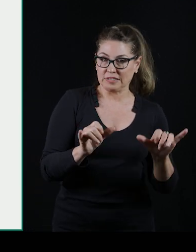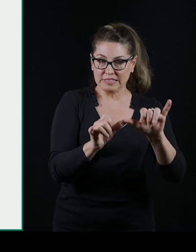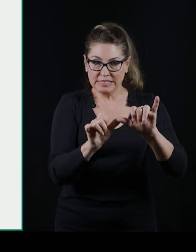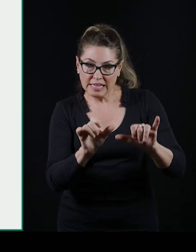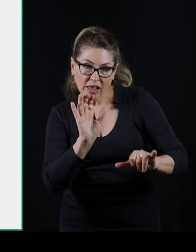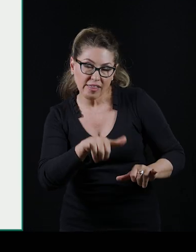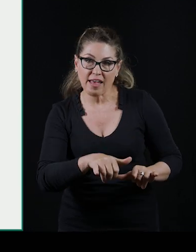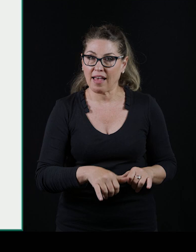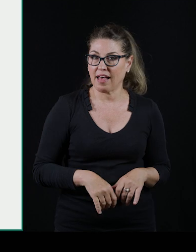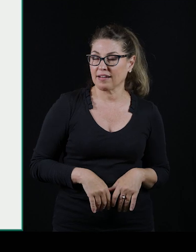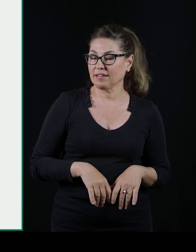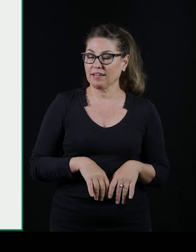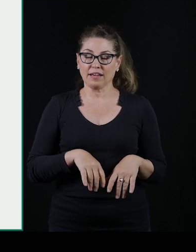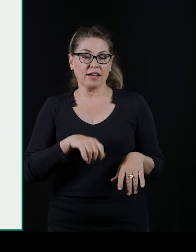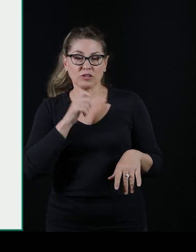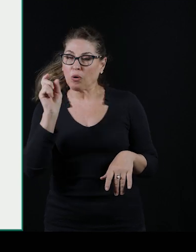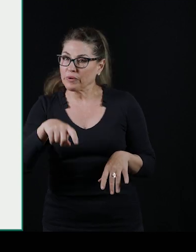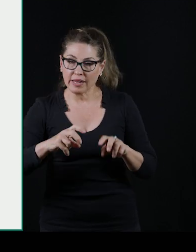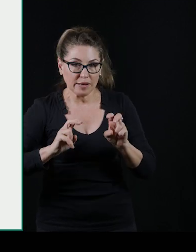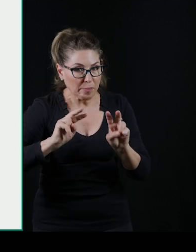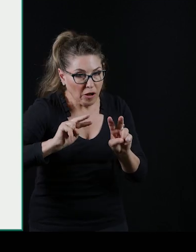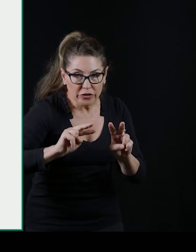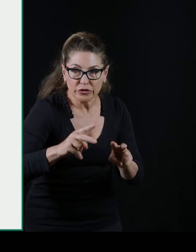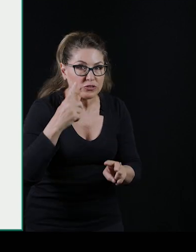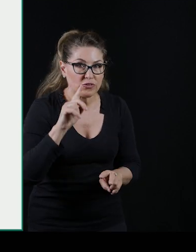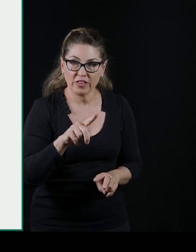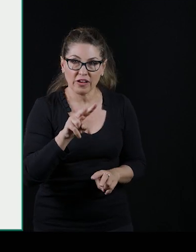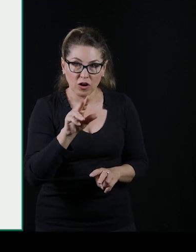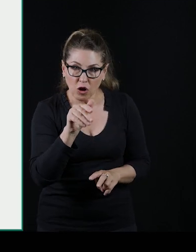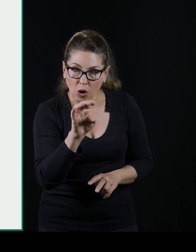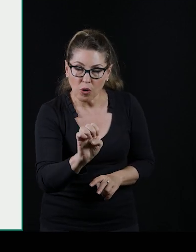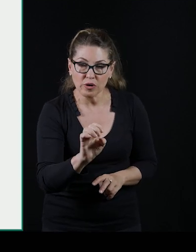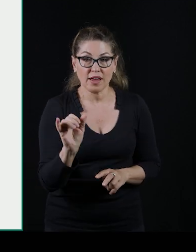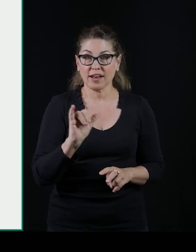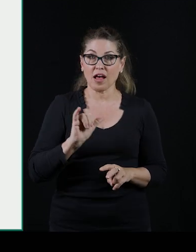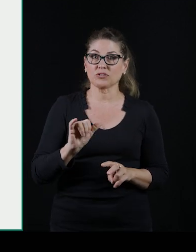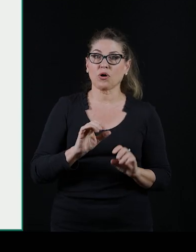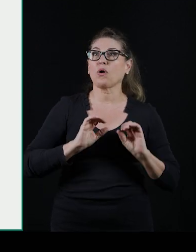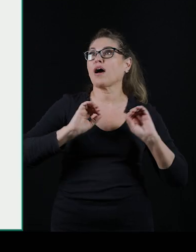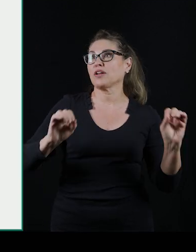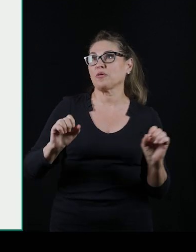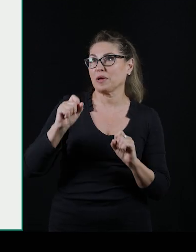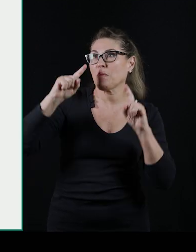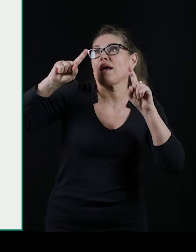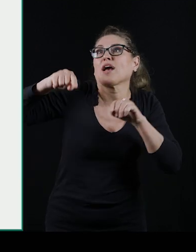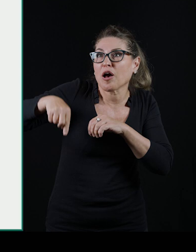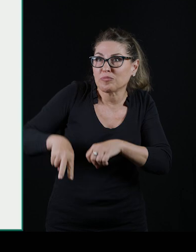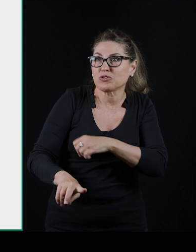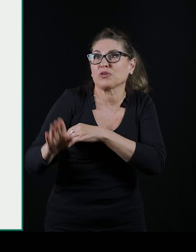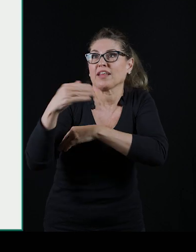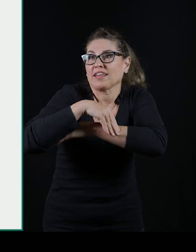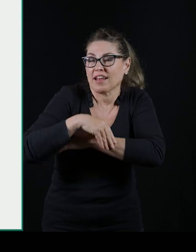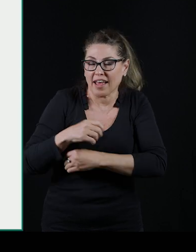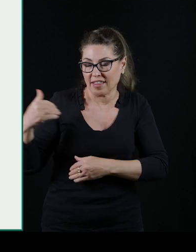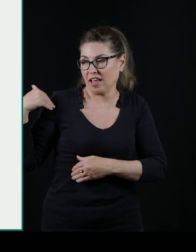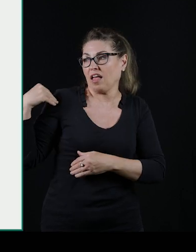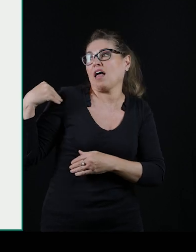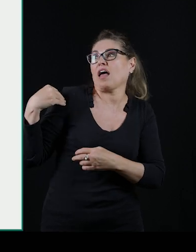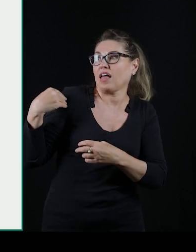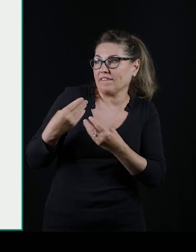pool of VMs, no more monitors watching that code and best of all, no more alerts waking us up at night when that code starts having problems.